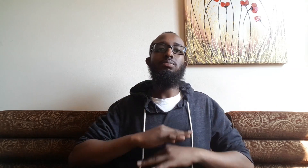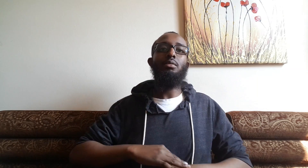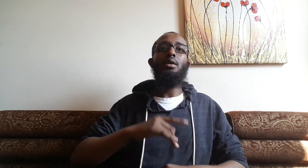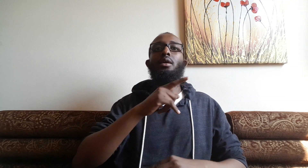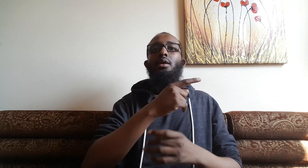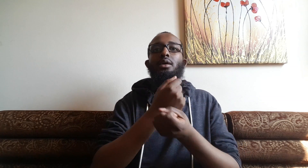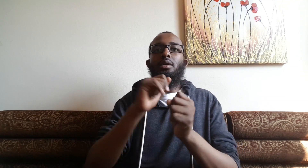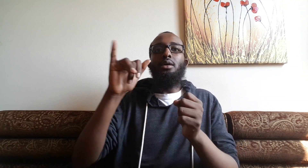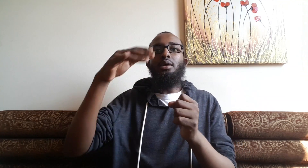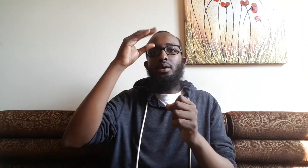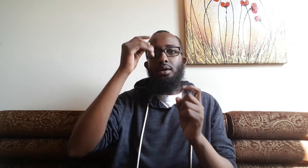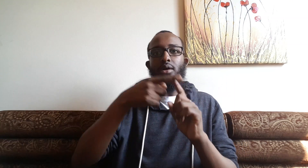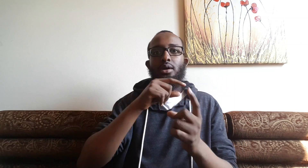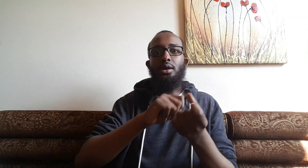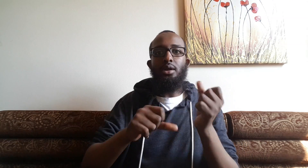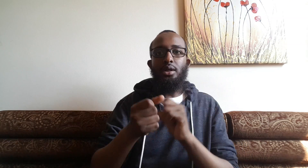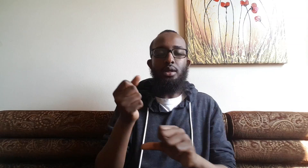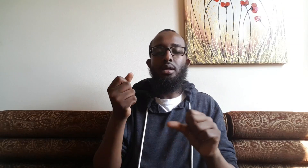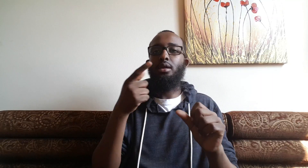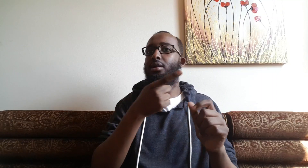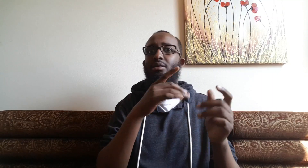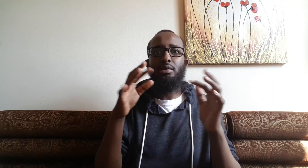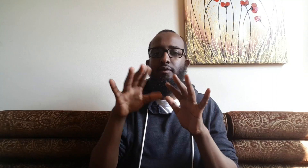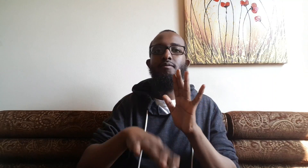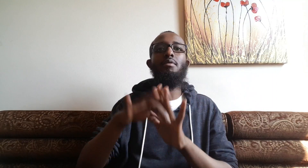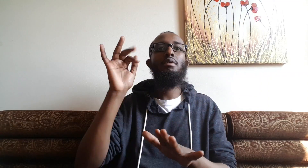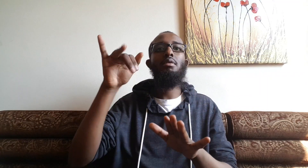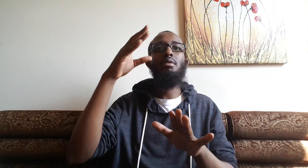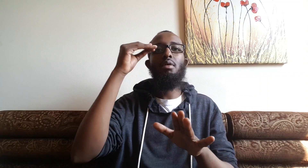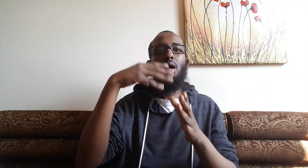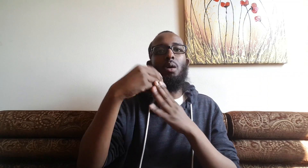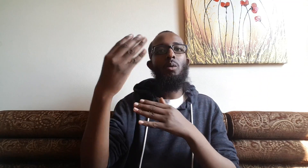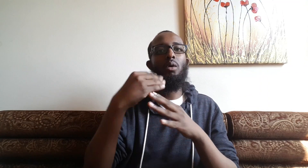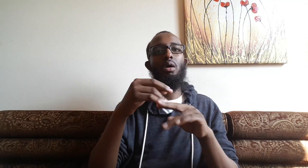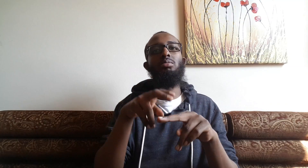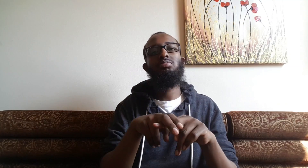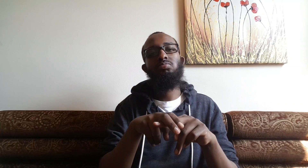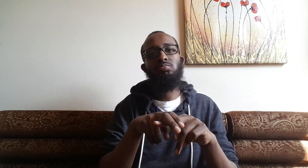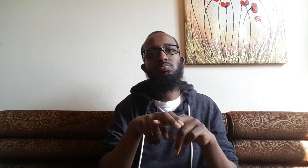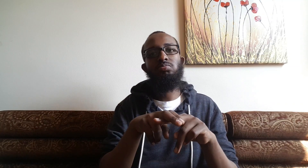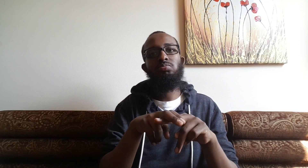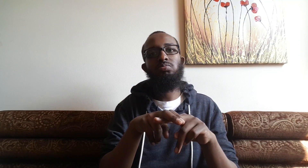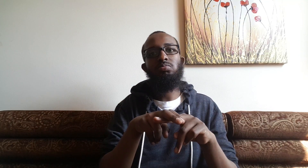Alhamdulillah, at the end, they stopped that boy from committing suicide. And they found him sitting outside